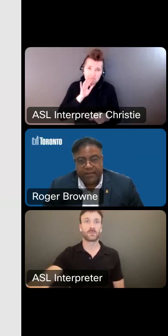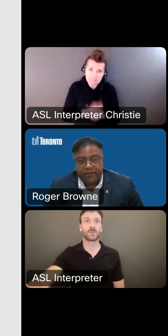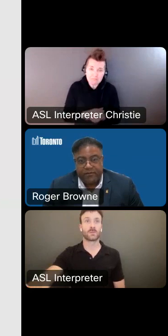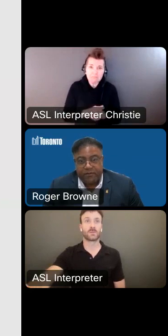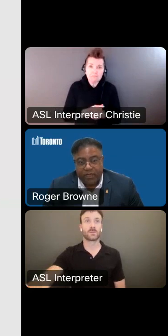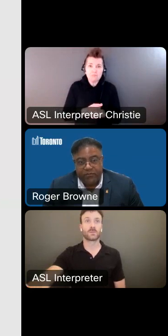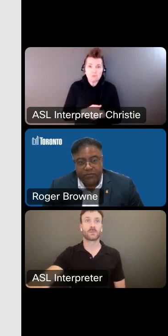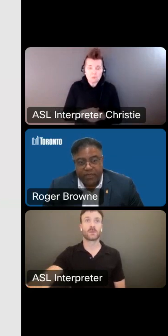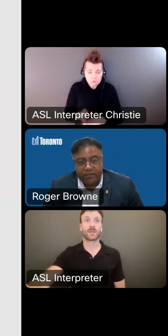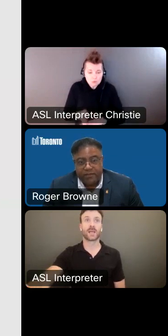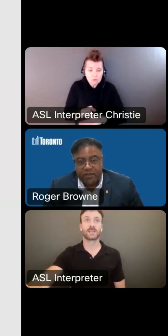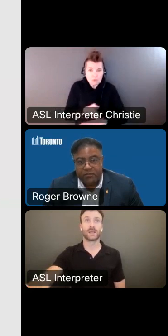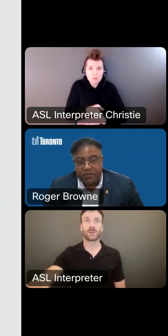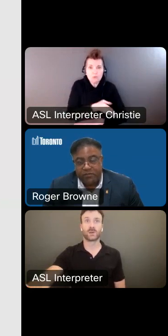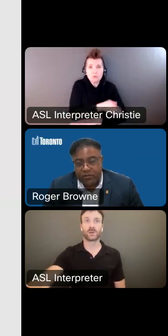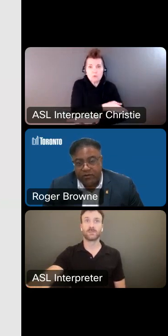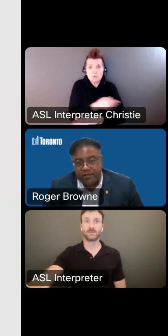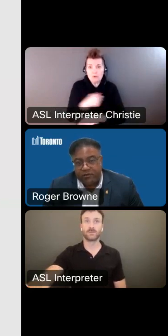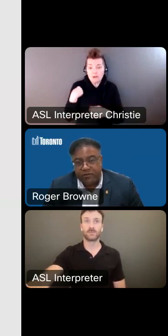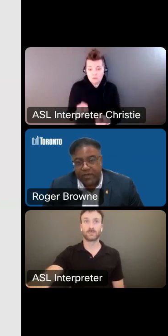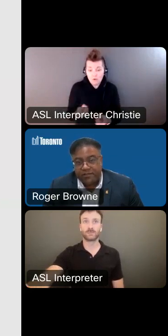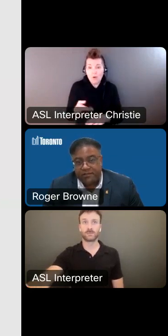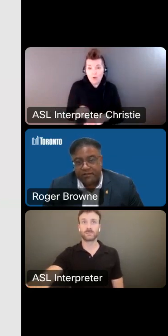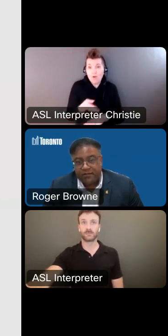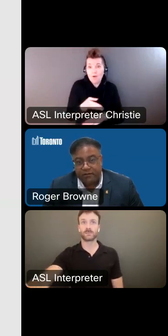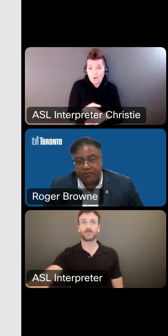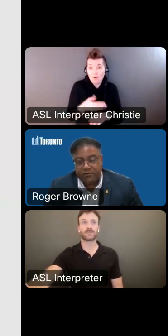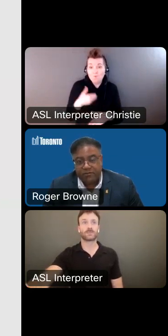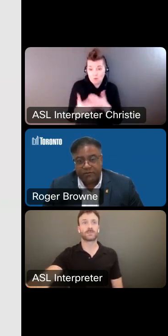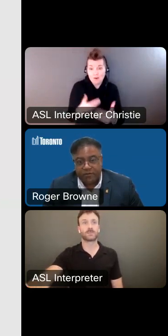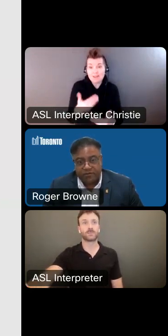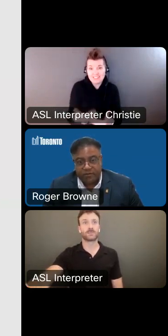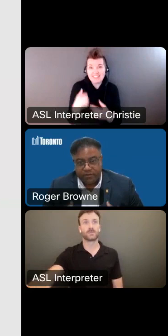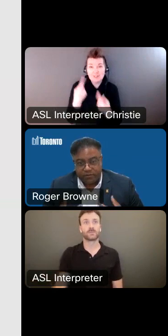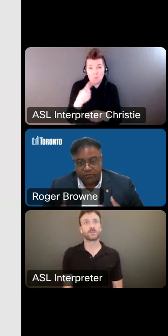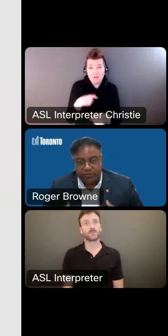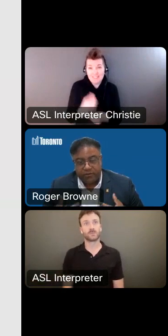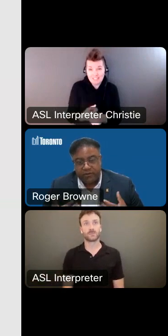And we have been making some progress over the past year in terms of consultation with